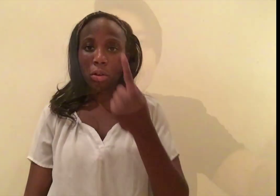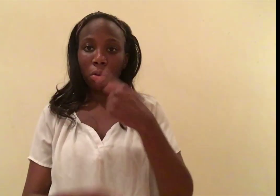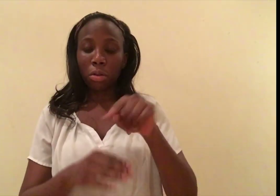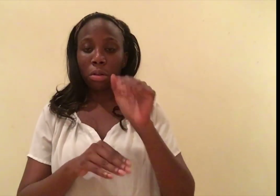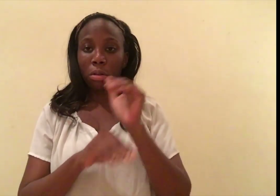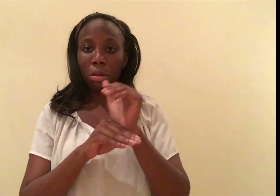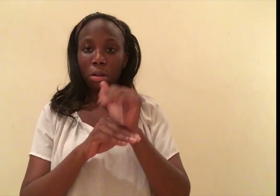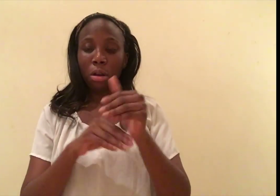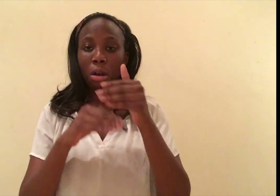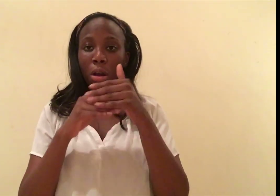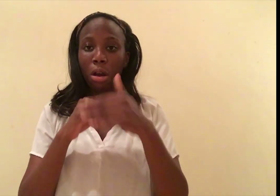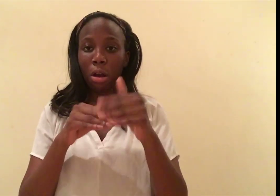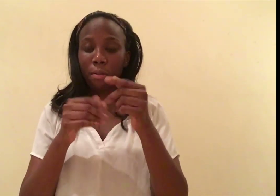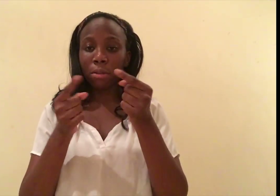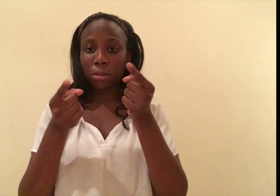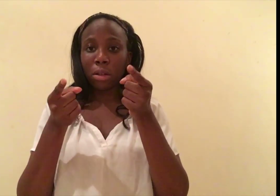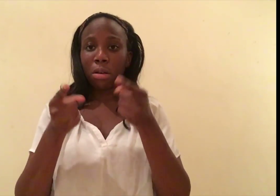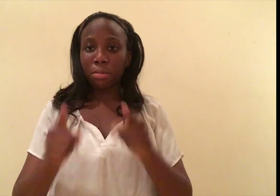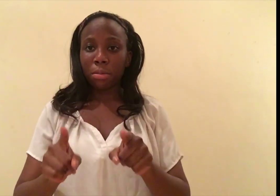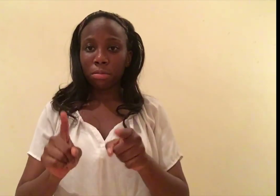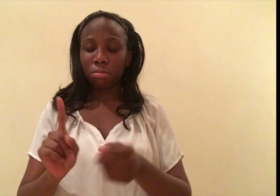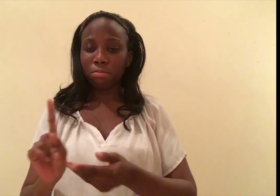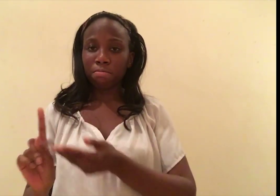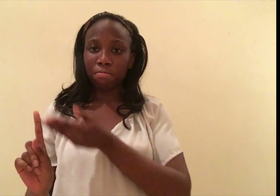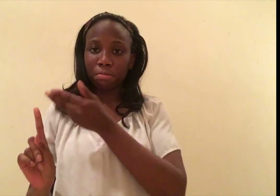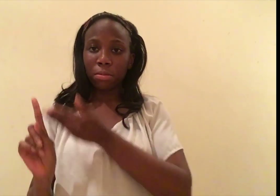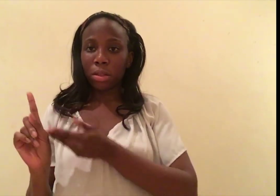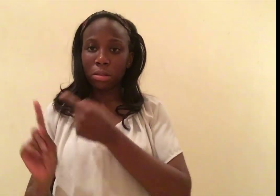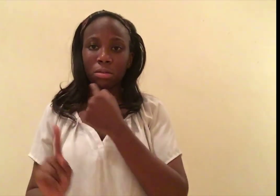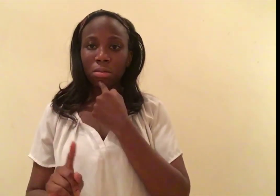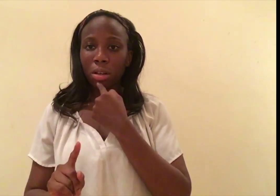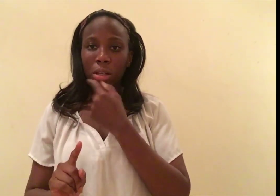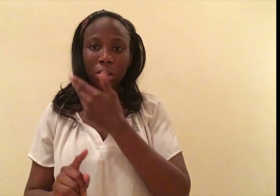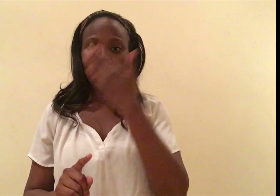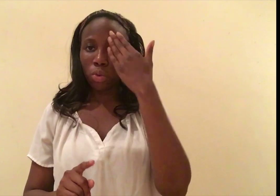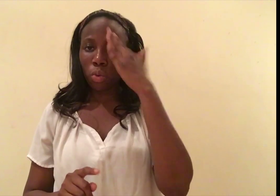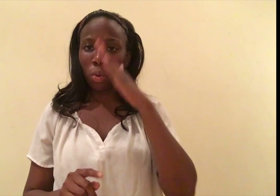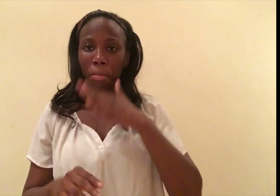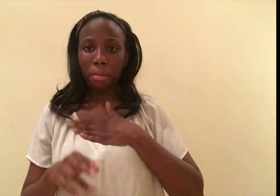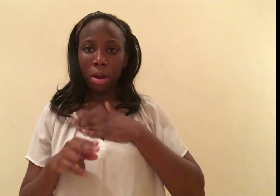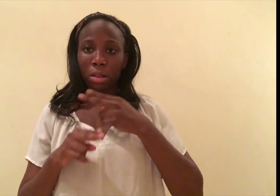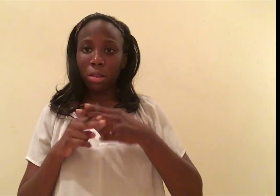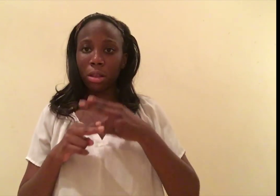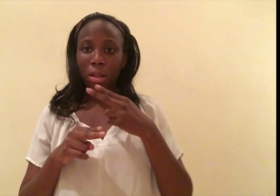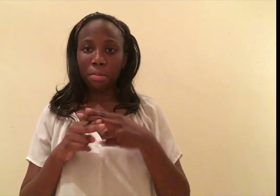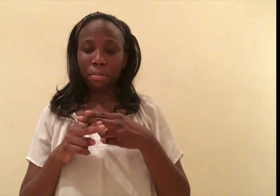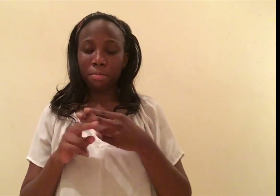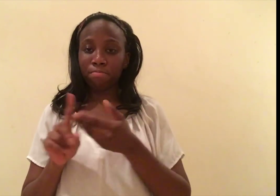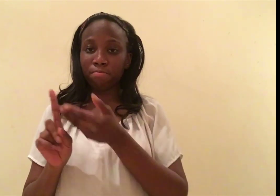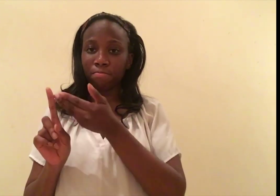Kadidja Bangoura: The night after it happened, he said he didn’t know my name,